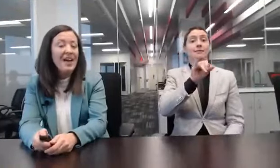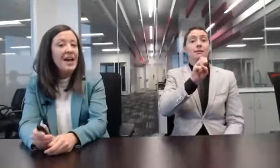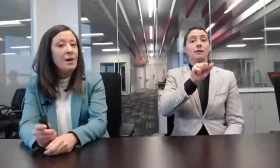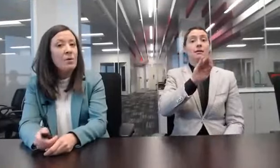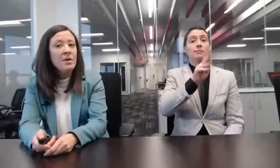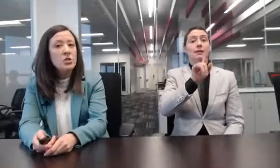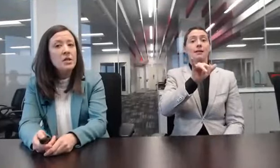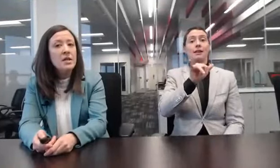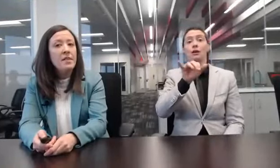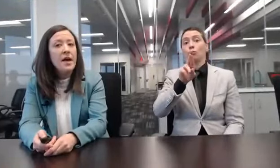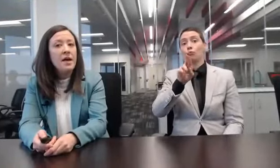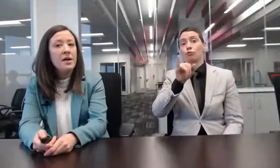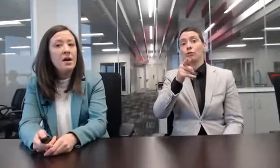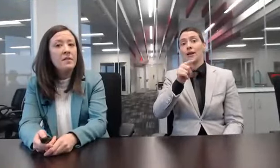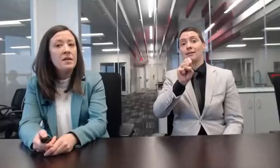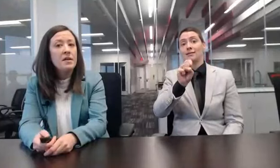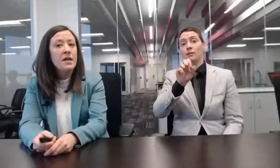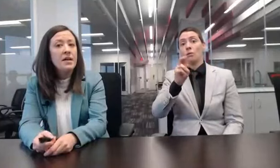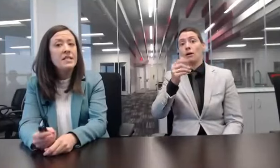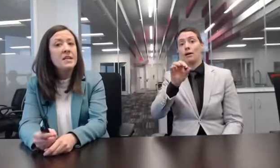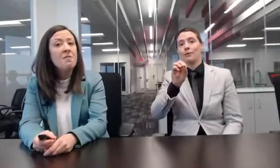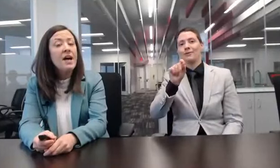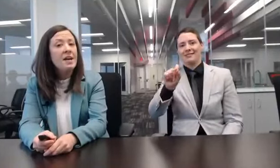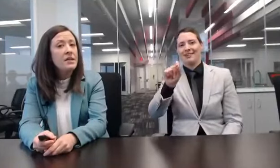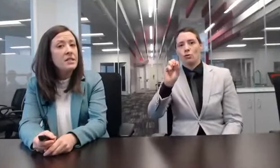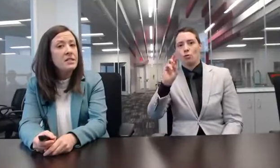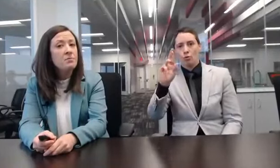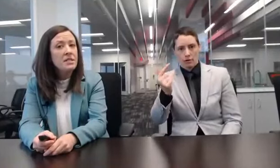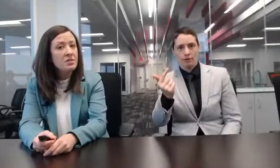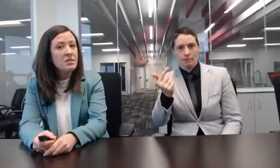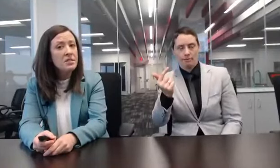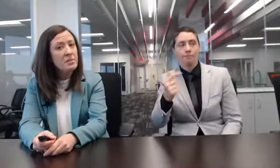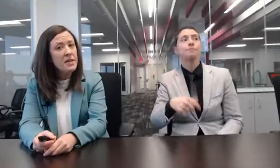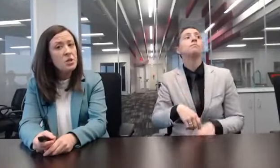And I will mention that on the self-advocacy resources page